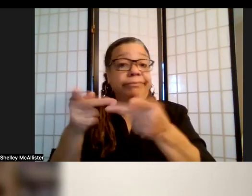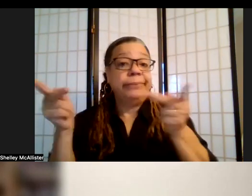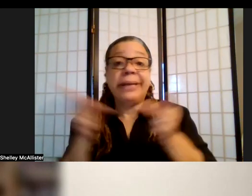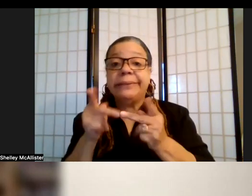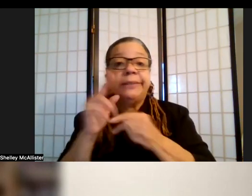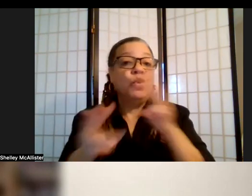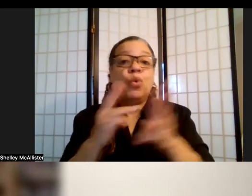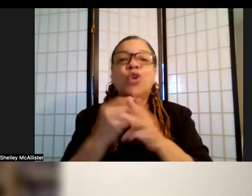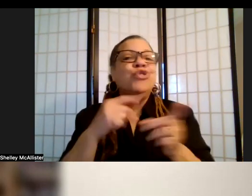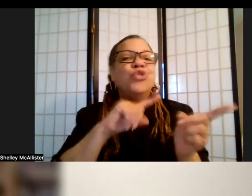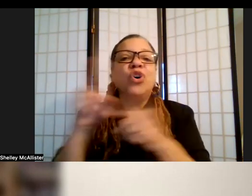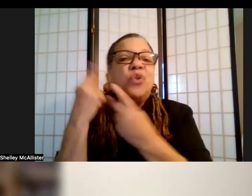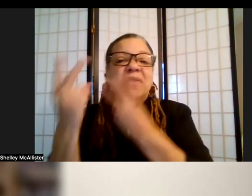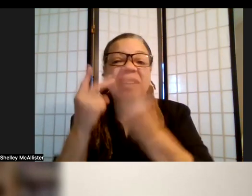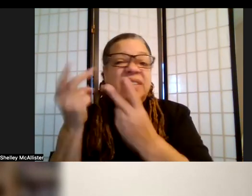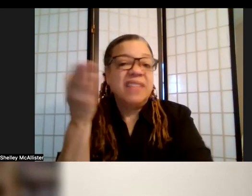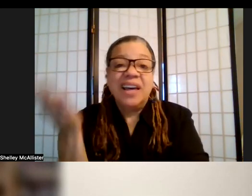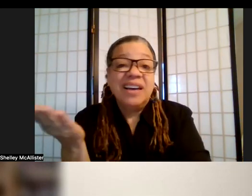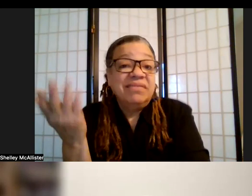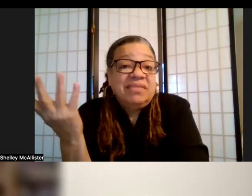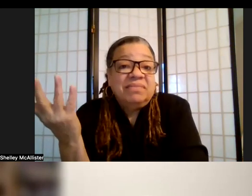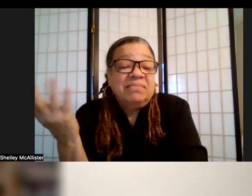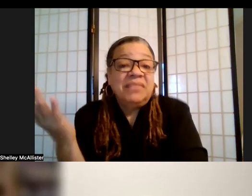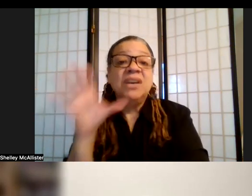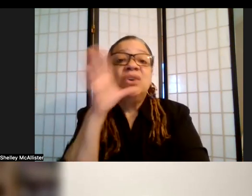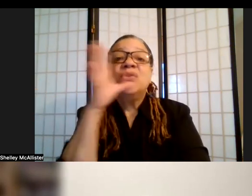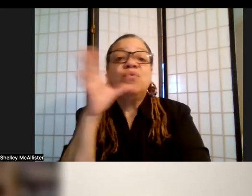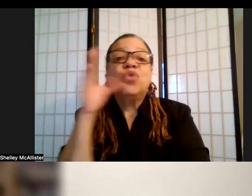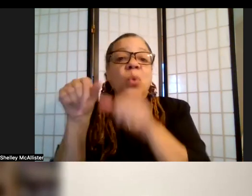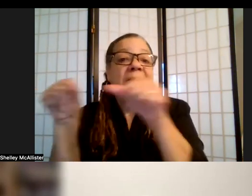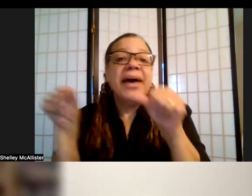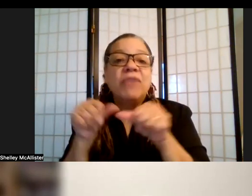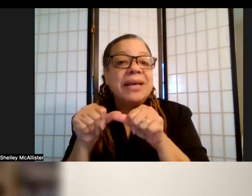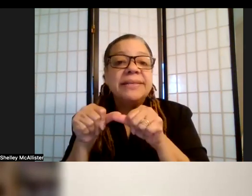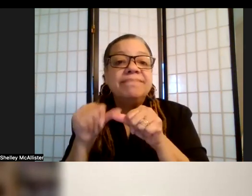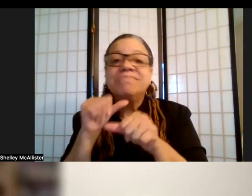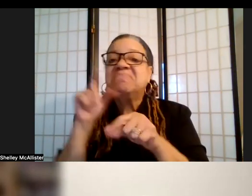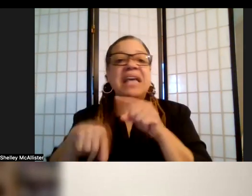because you are, because rural areas are not able to offer schooling,